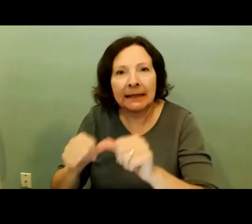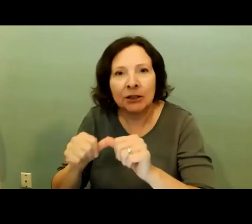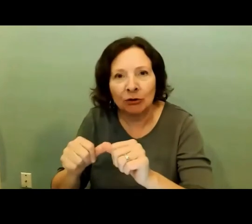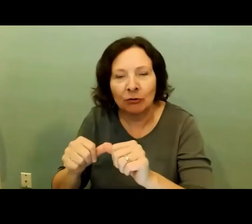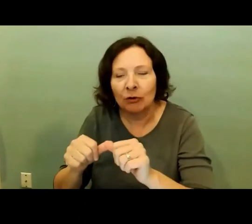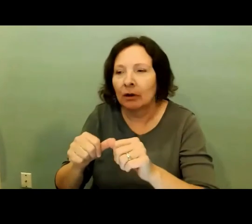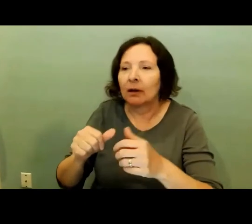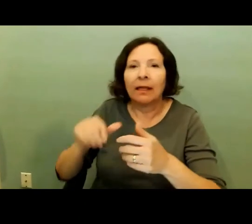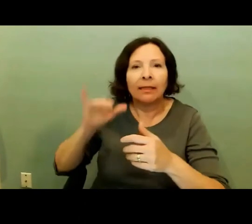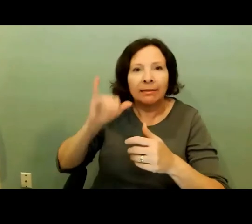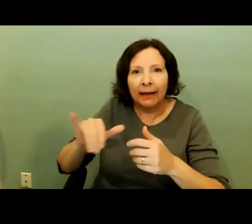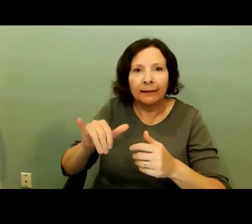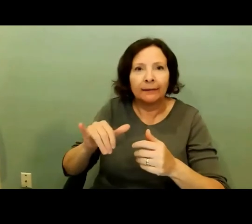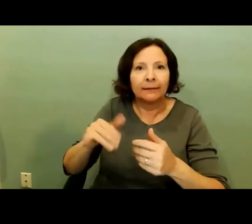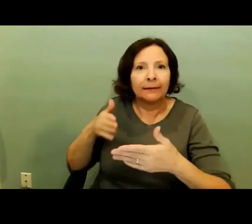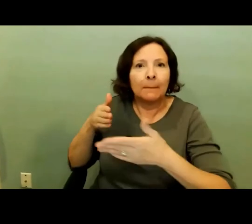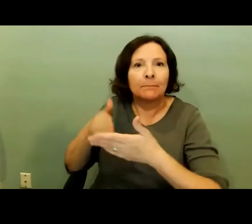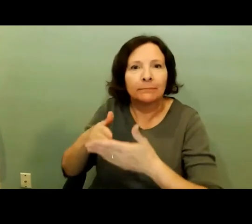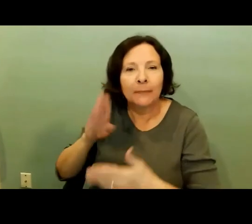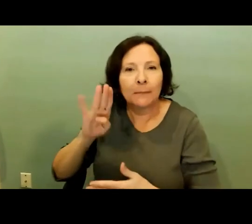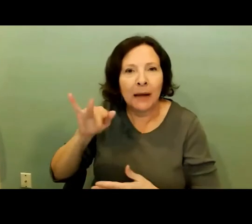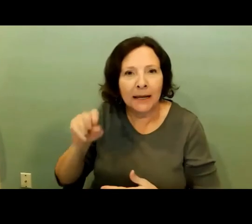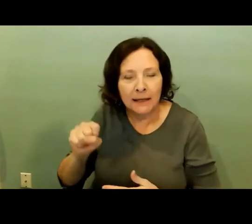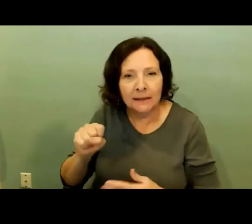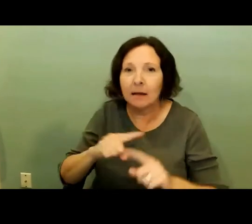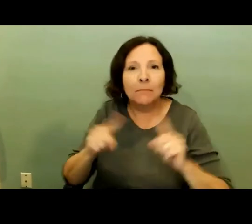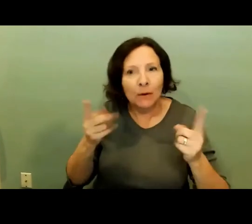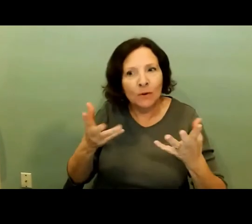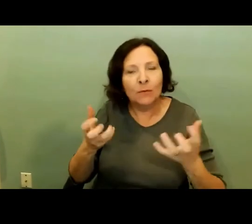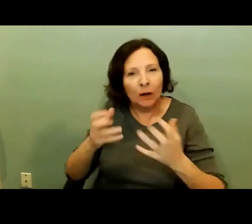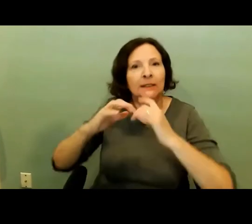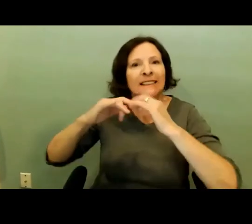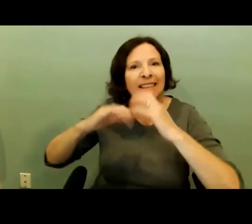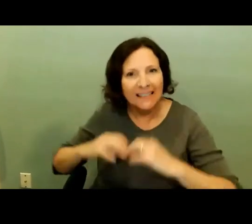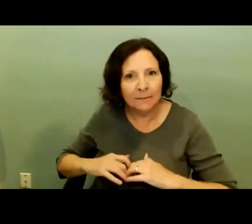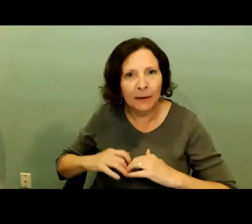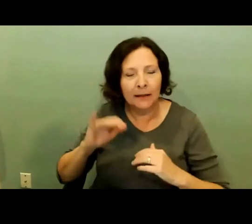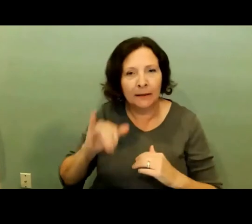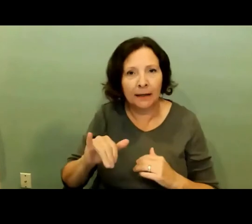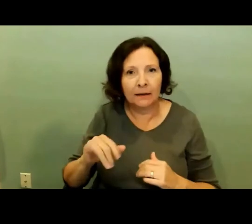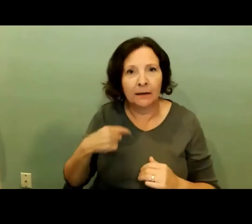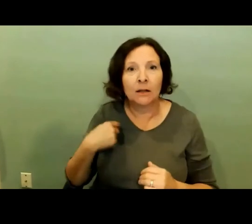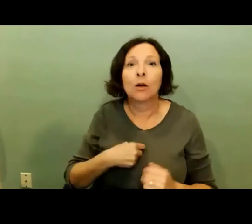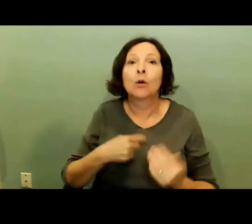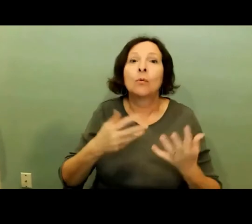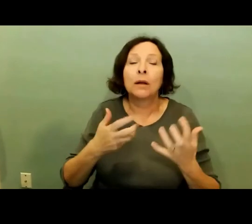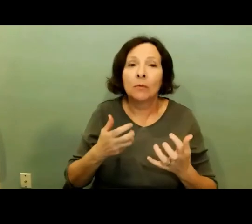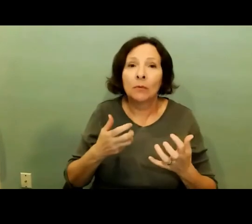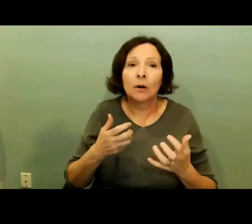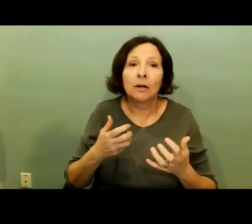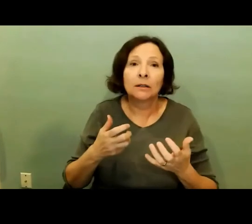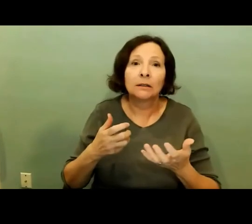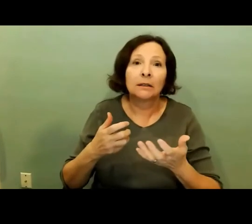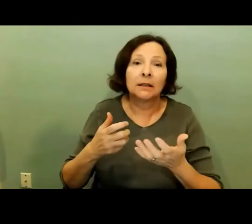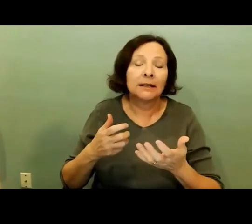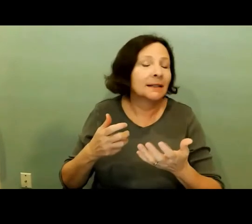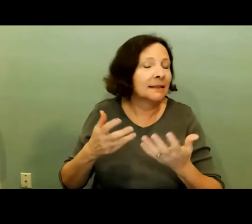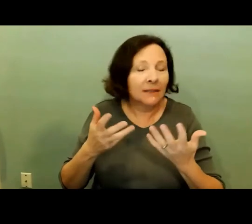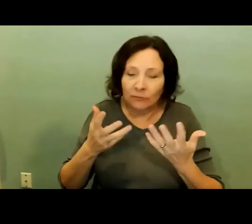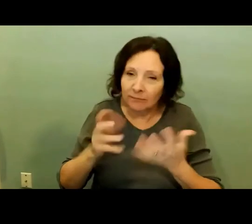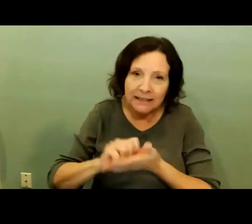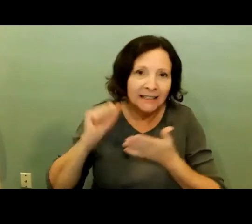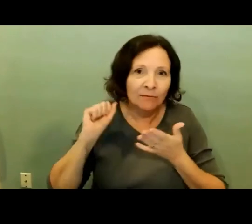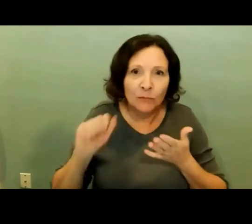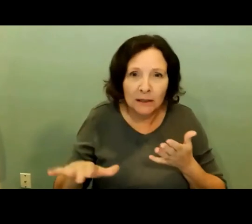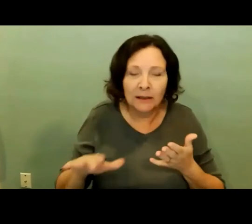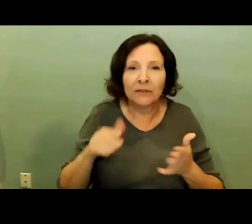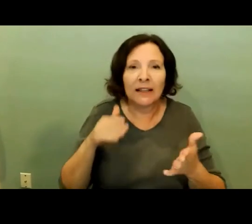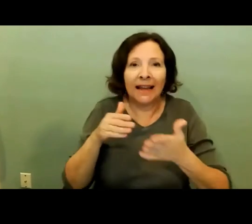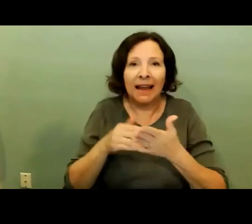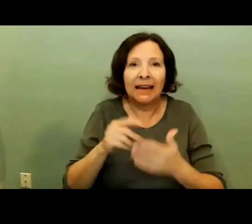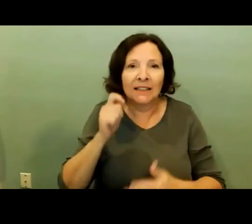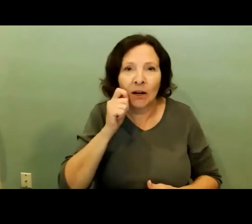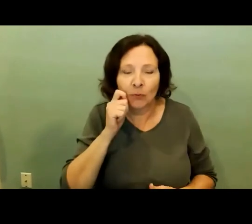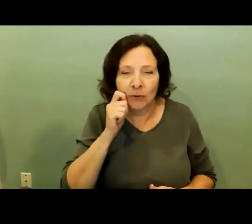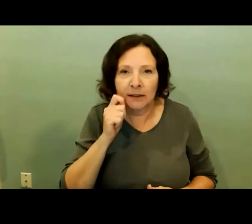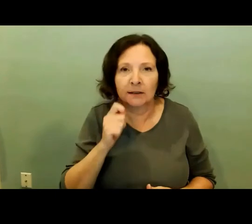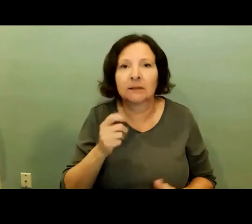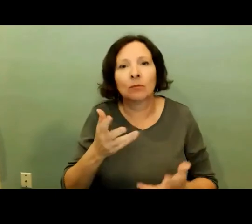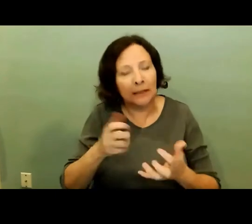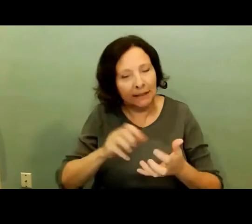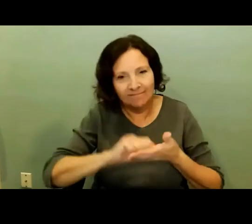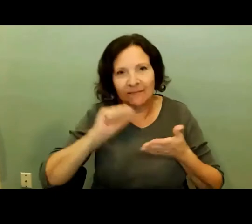them. Which means developing the needs to address specific issues on campuses